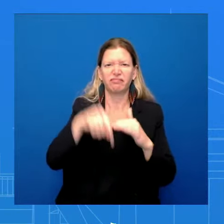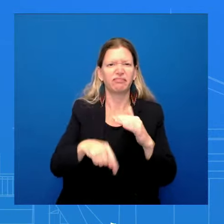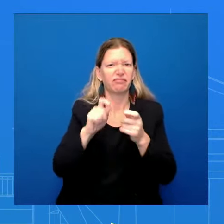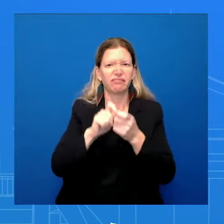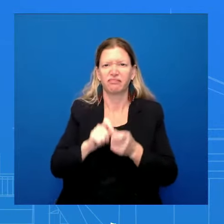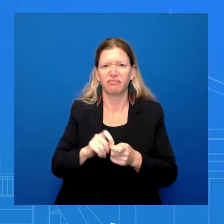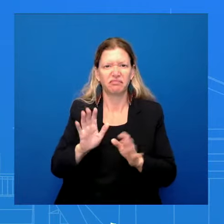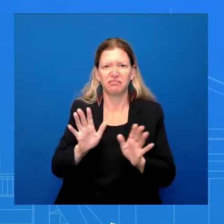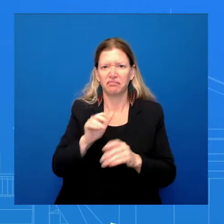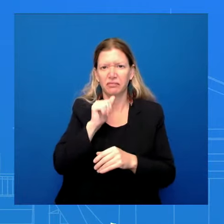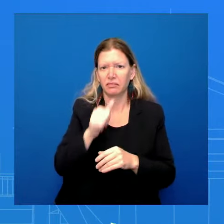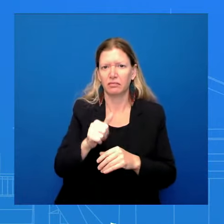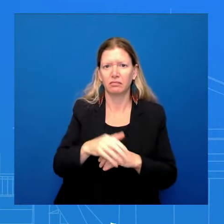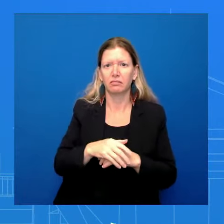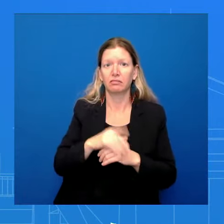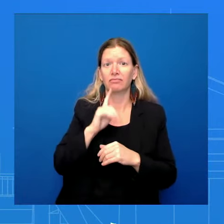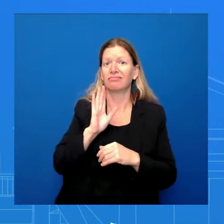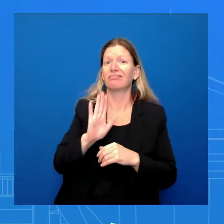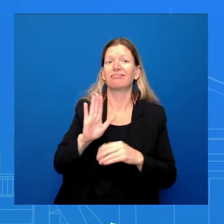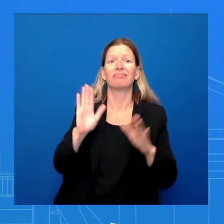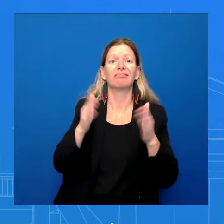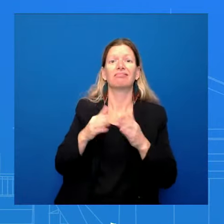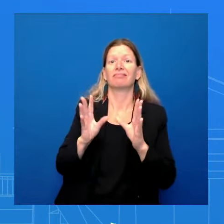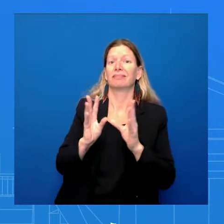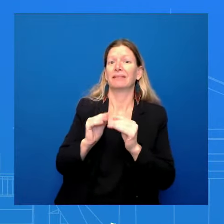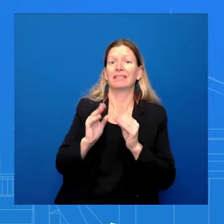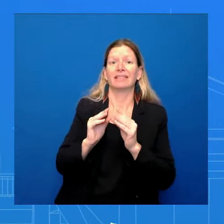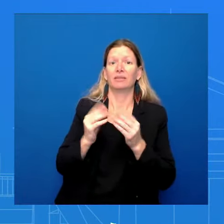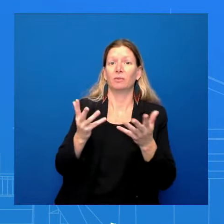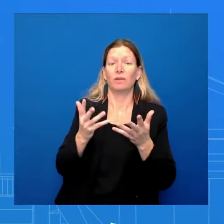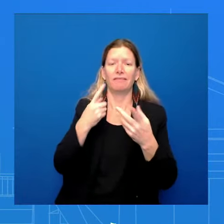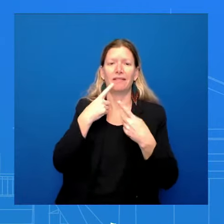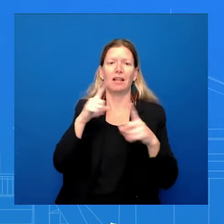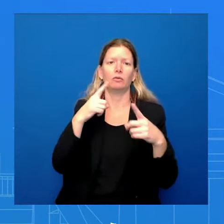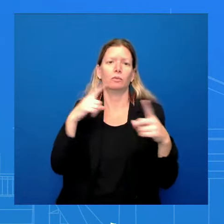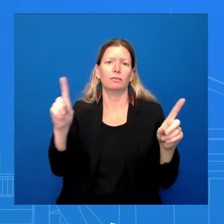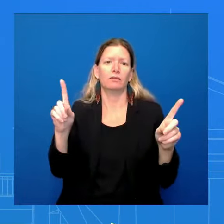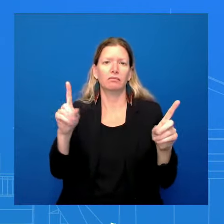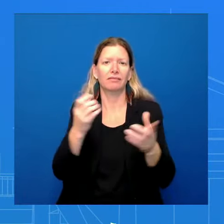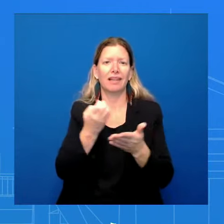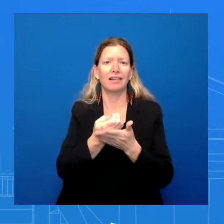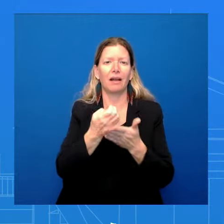was the announcement of this economic corridor. But, of course, we are in regular contact